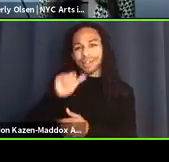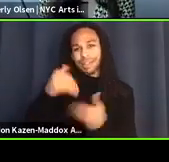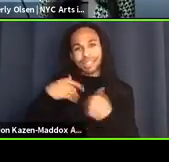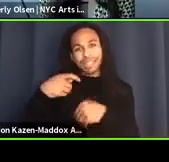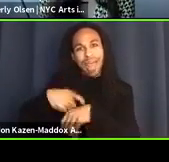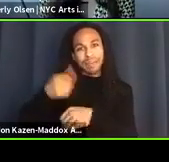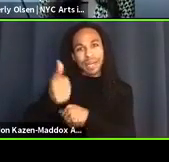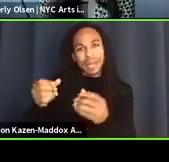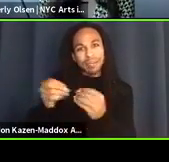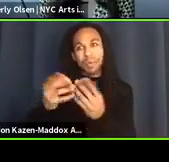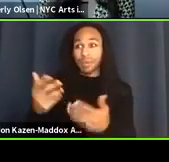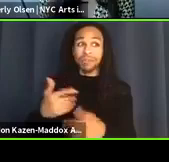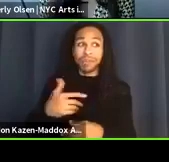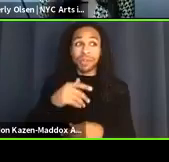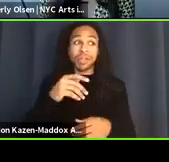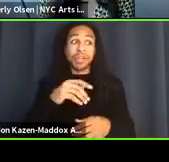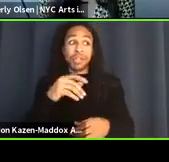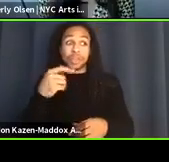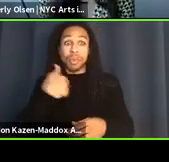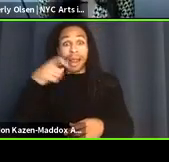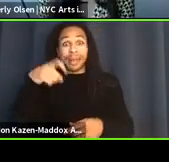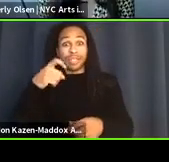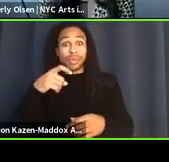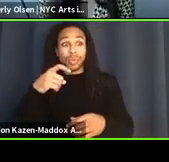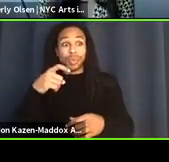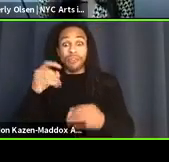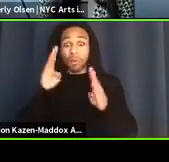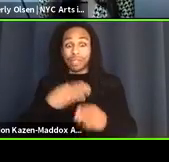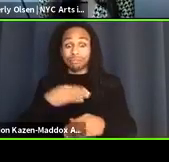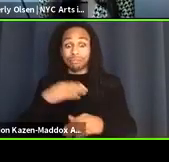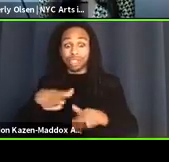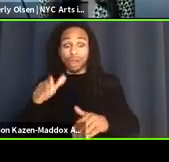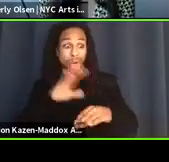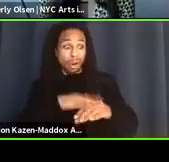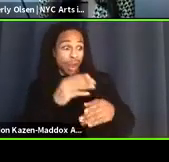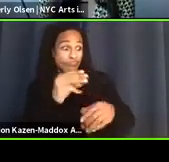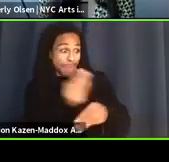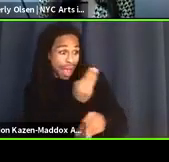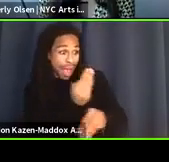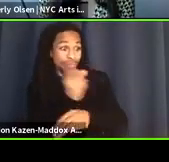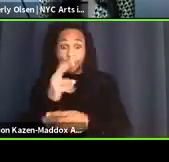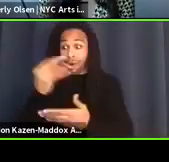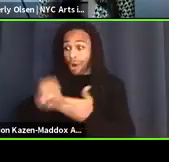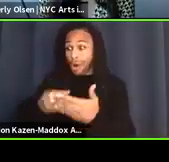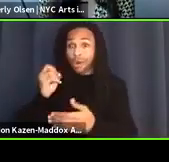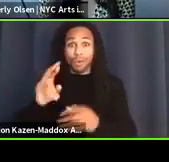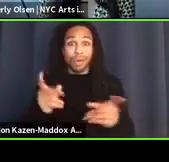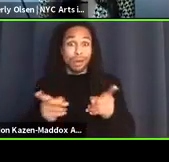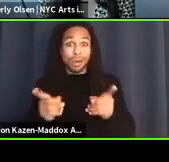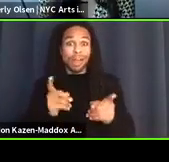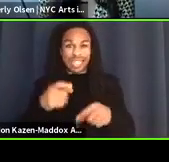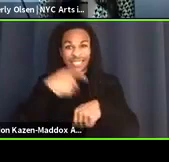parents and the families? I want to take a moment to highlight some of the comments that